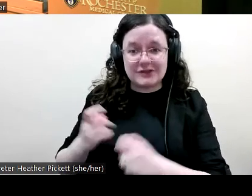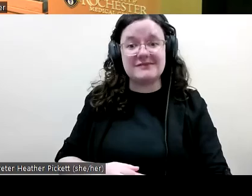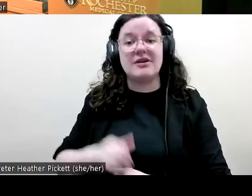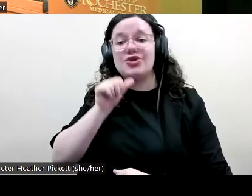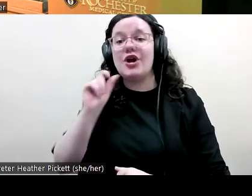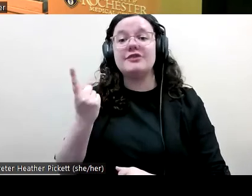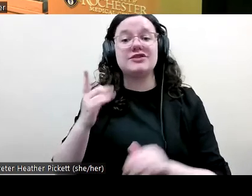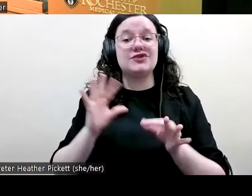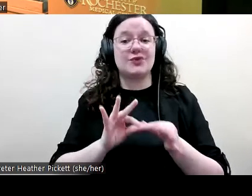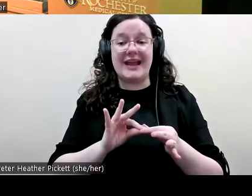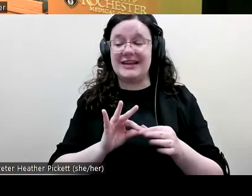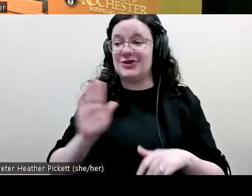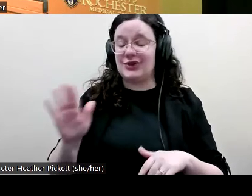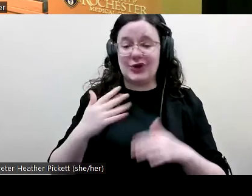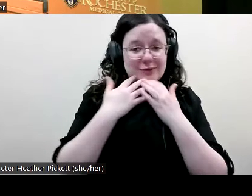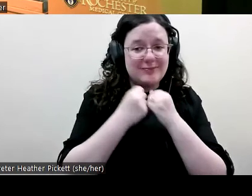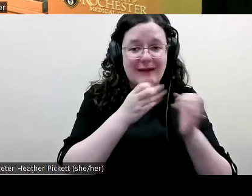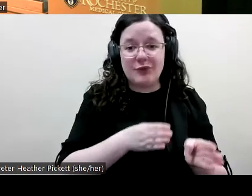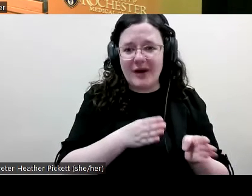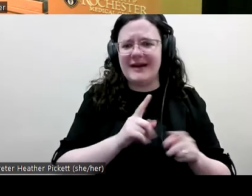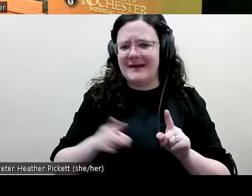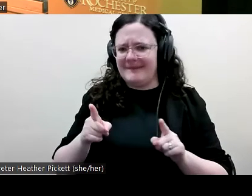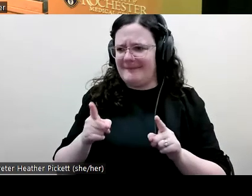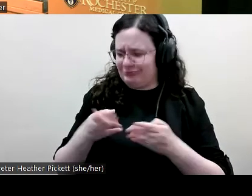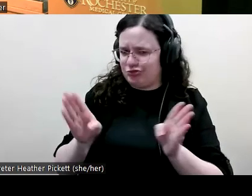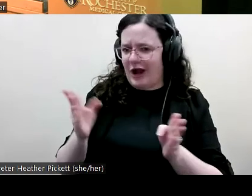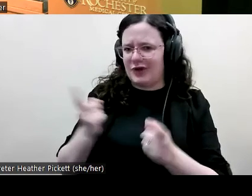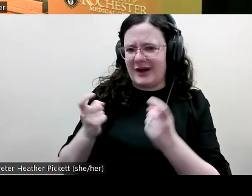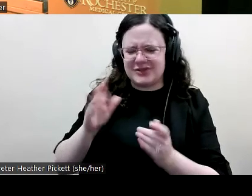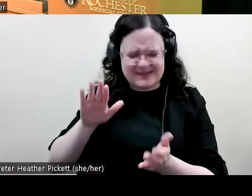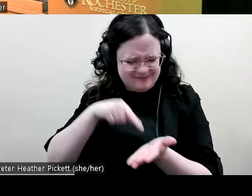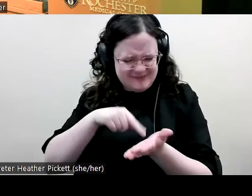does this medication do you know what are the side effects things like that which can be again very